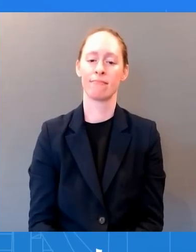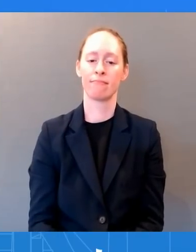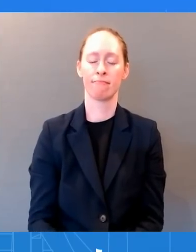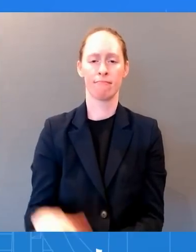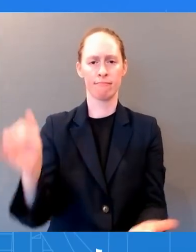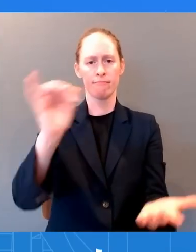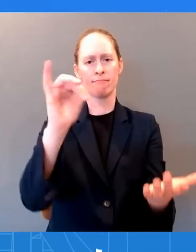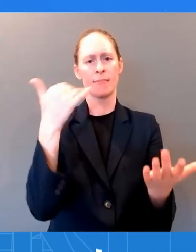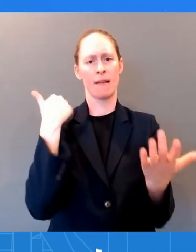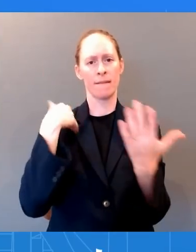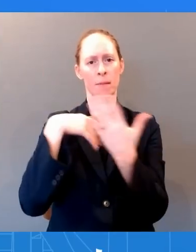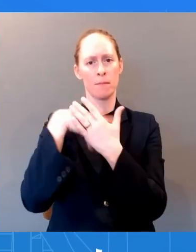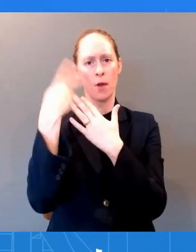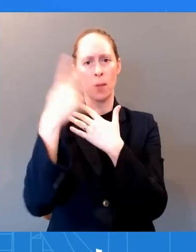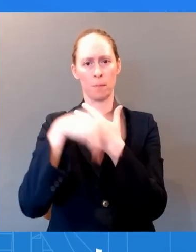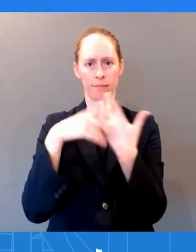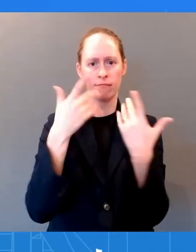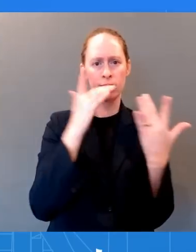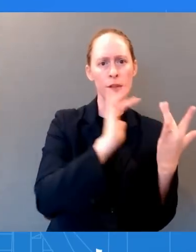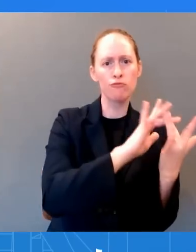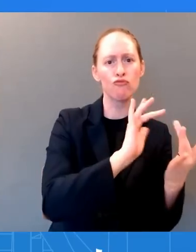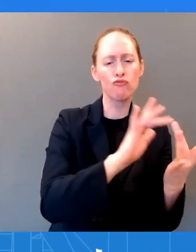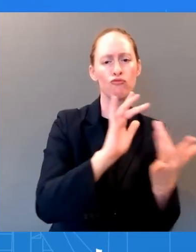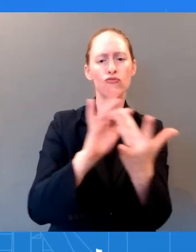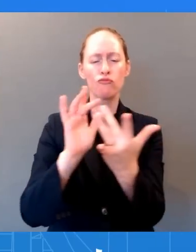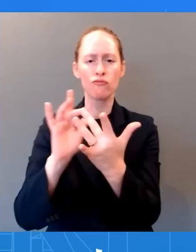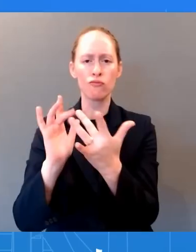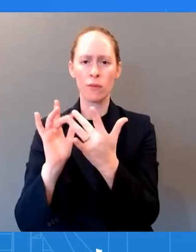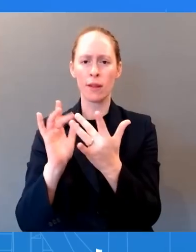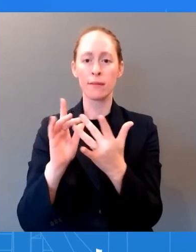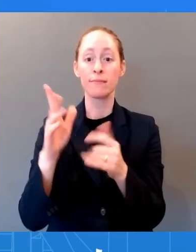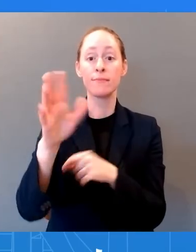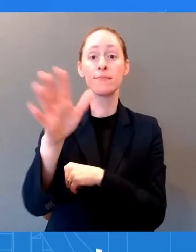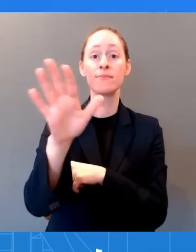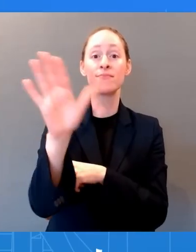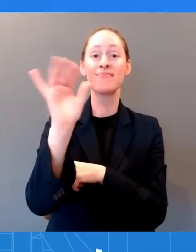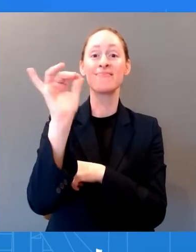So we're going to use those lessons and -- and do that and do the --